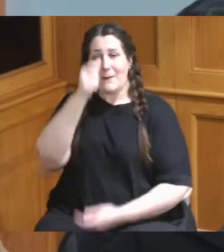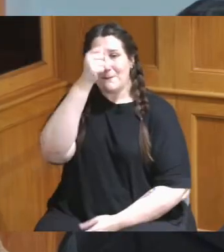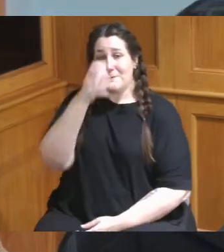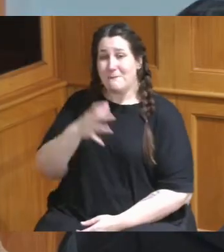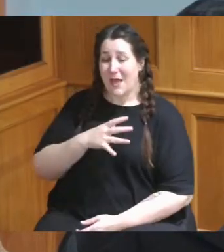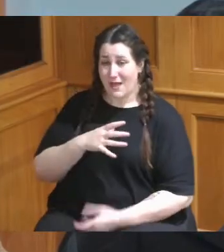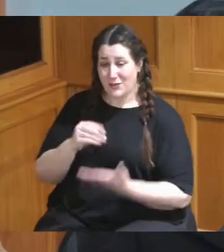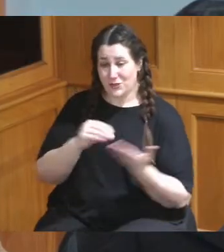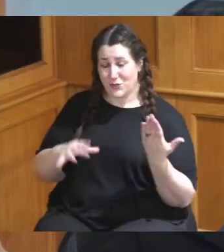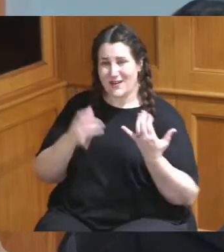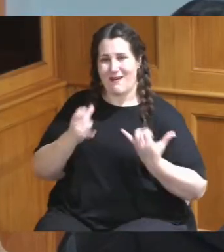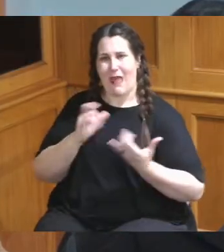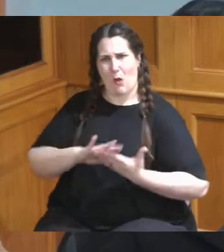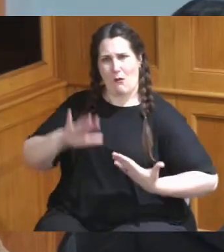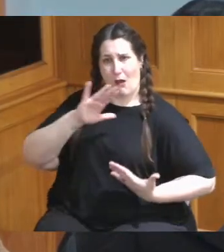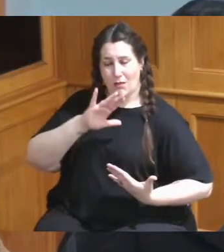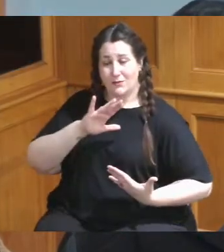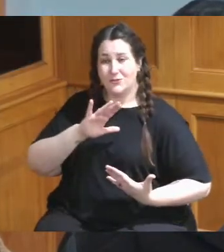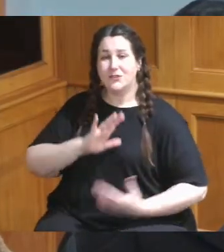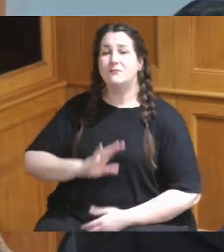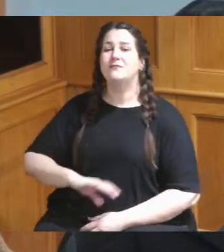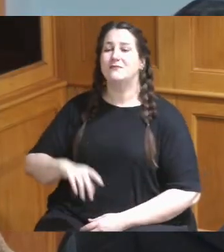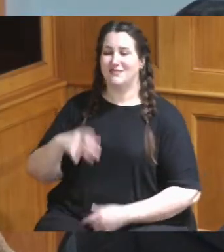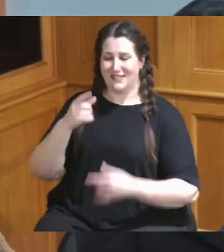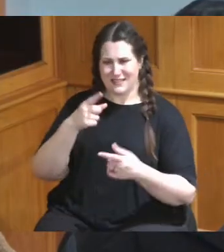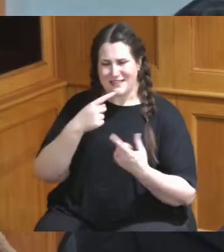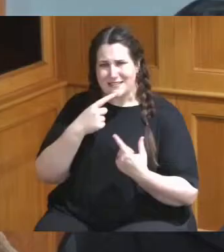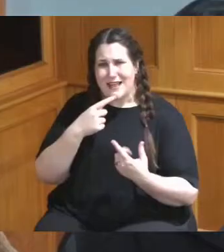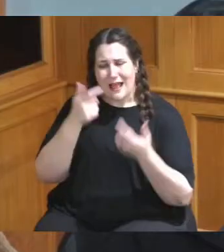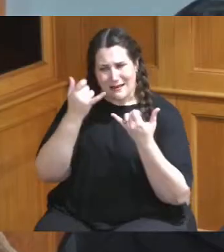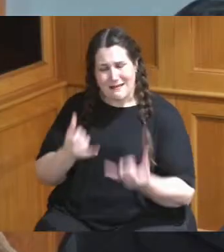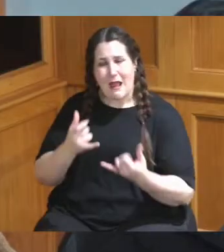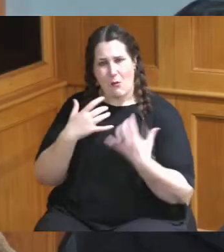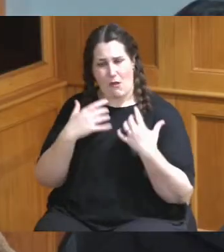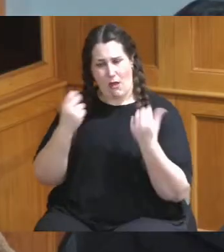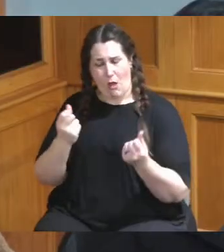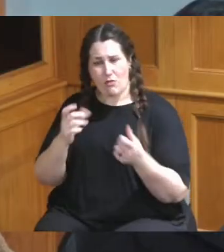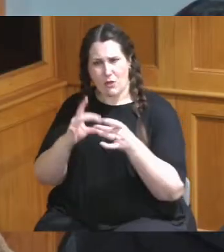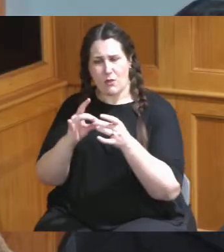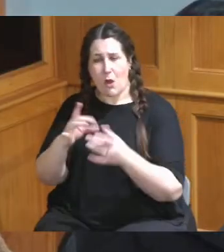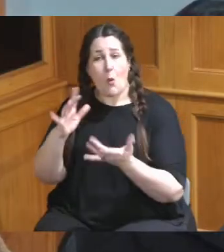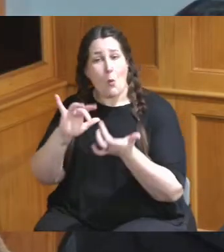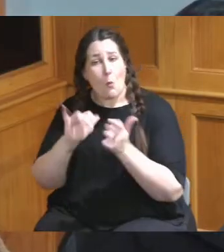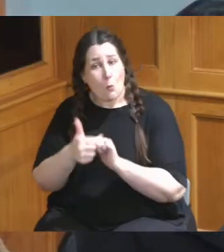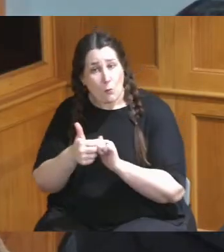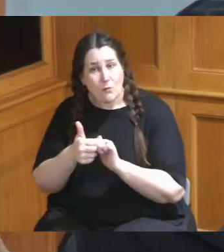He told her, "I'm in a healthy relationship because of what I learned in your session, Miss